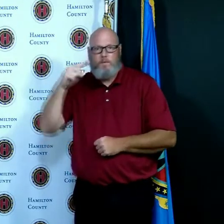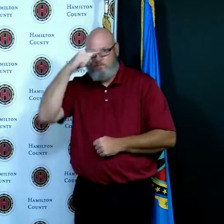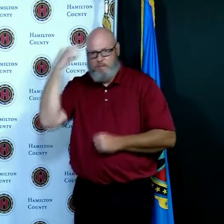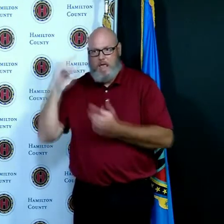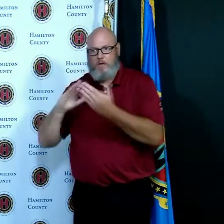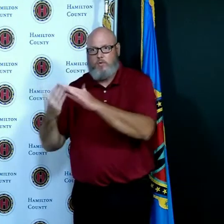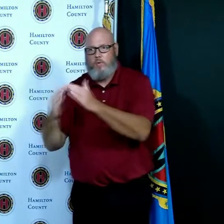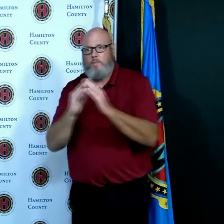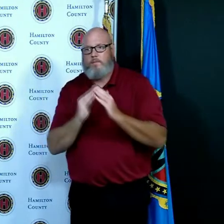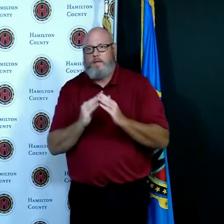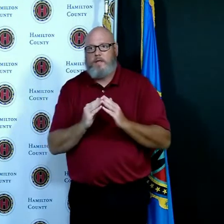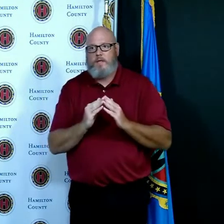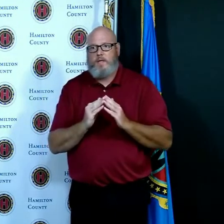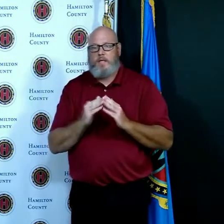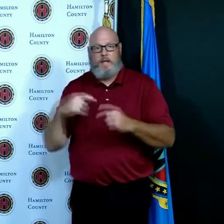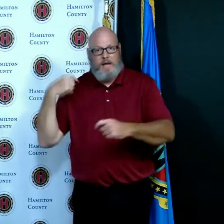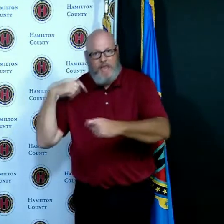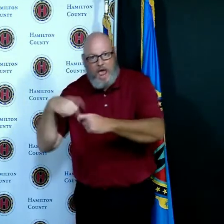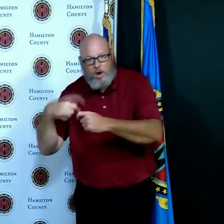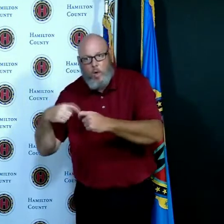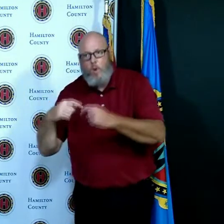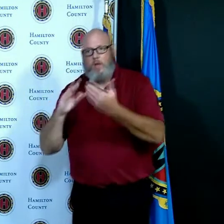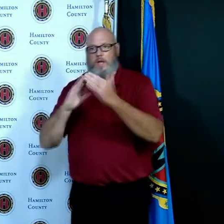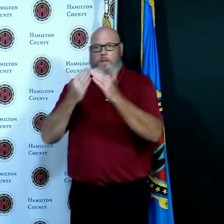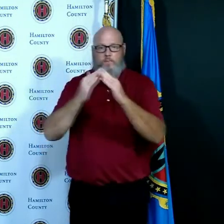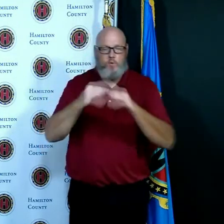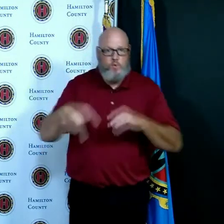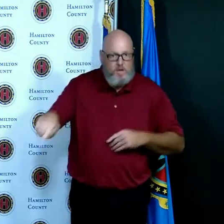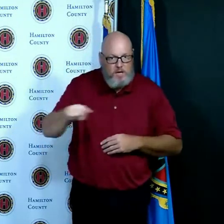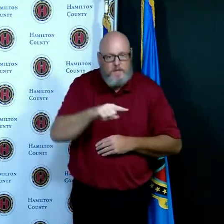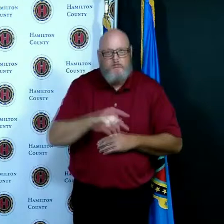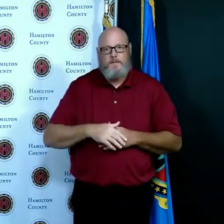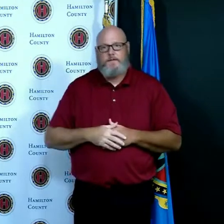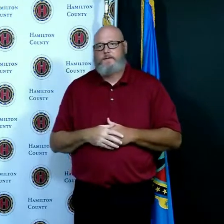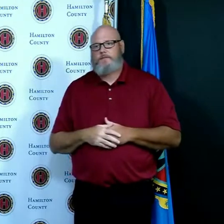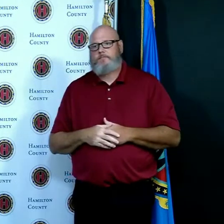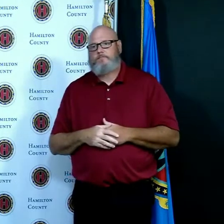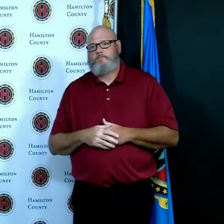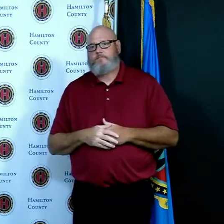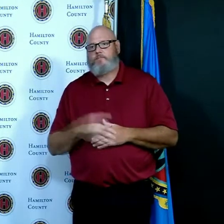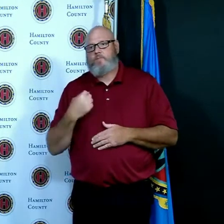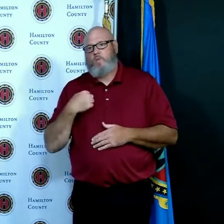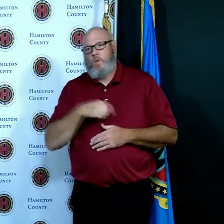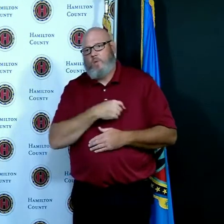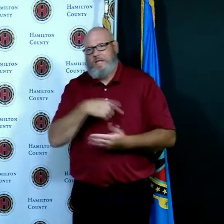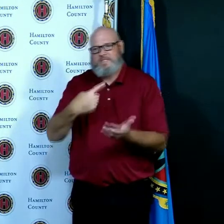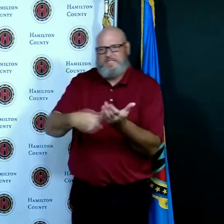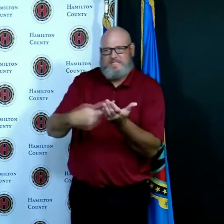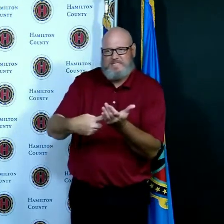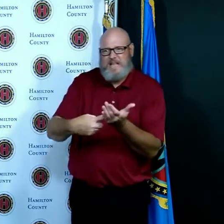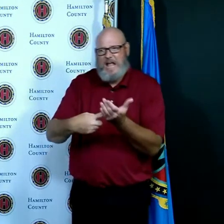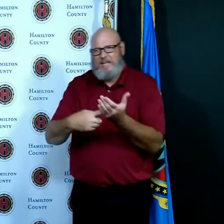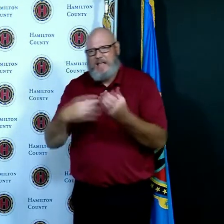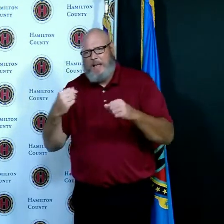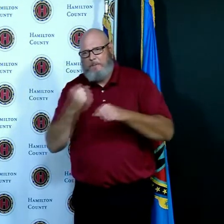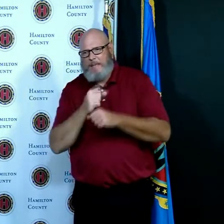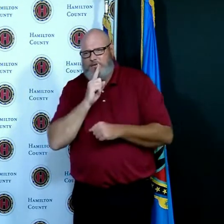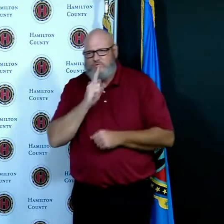health disparities in this community we need to make sure that as we talk about the testing sites as we talk about pop-up testing